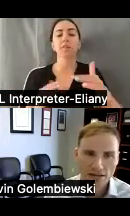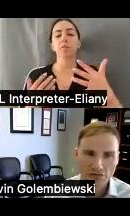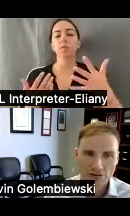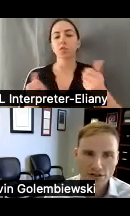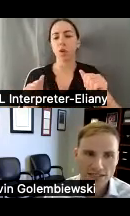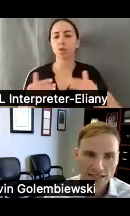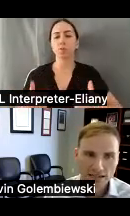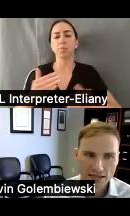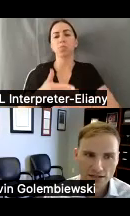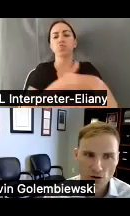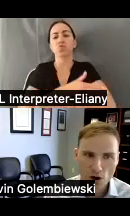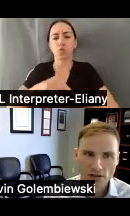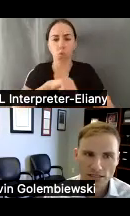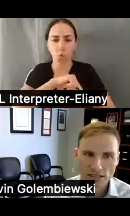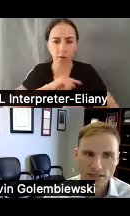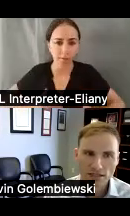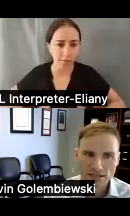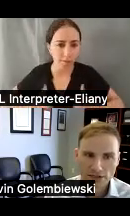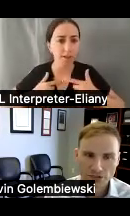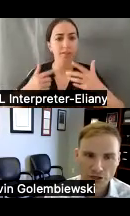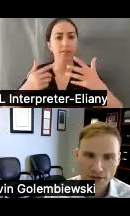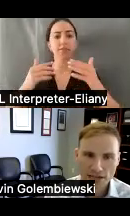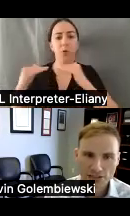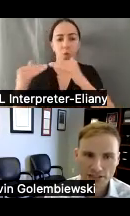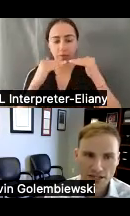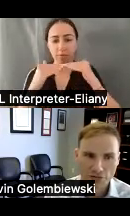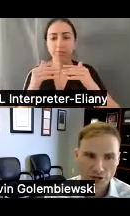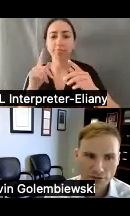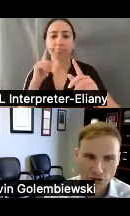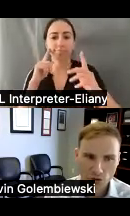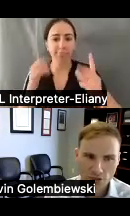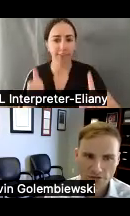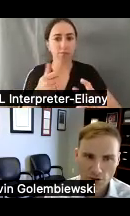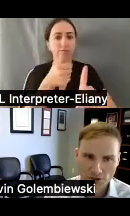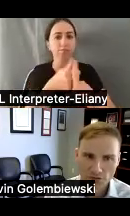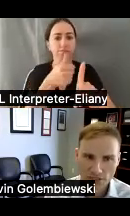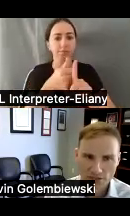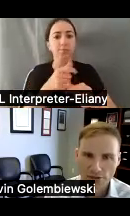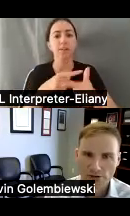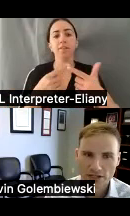life dignity equality self-determination and freedom of choice of persons with disabilities